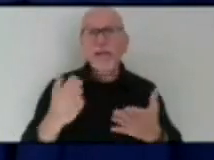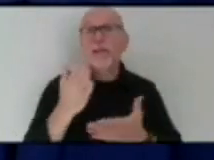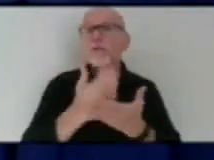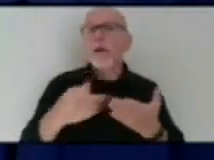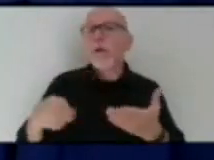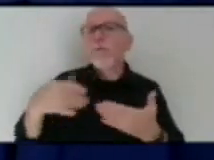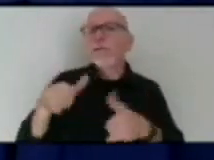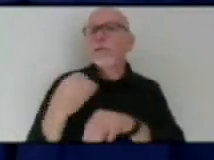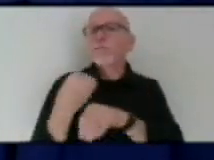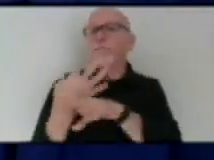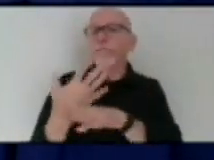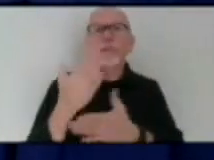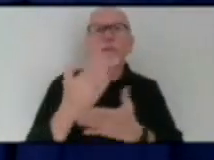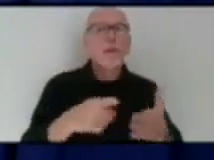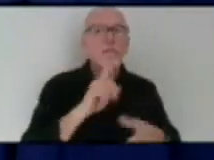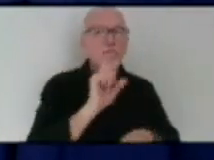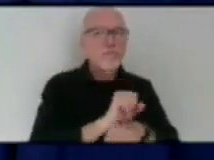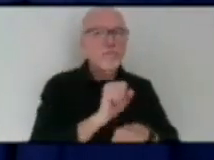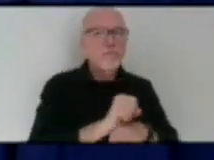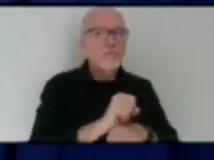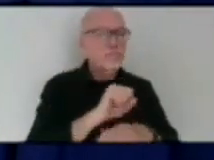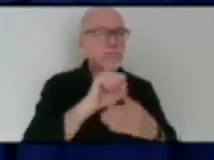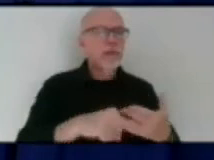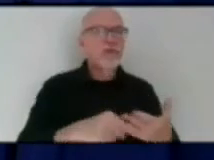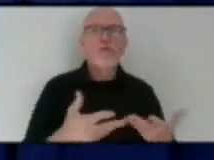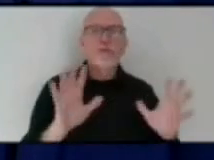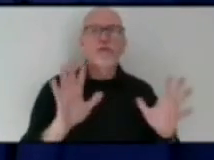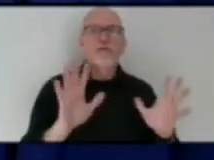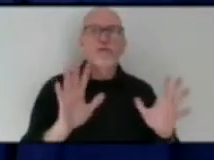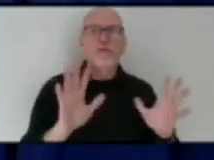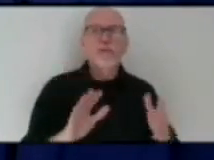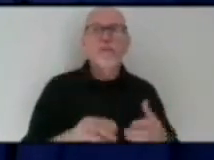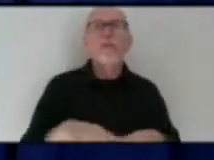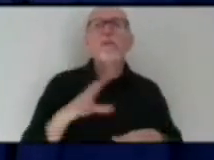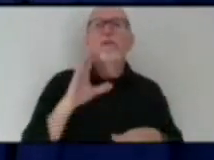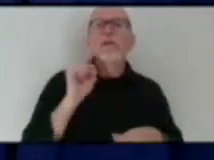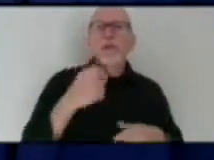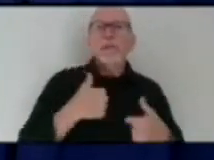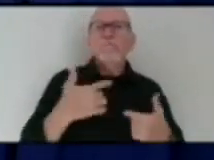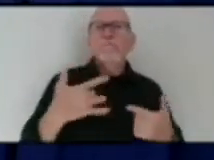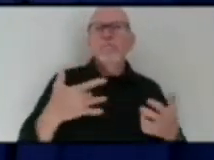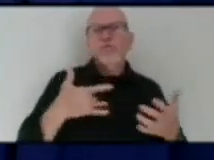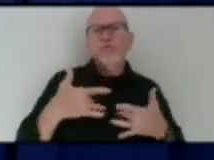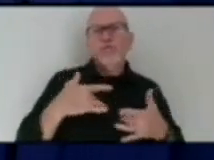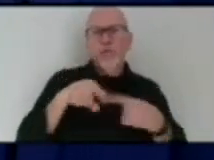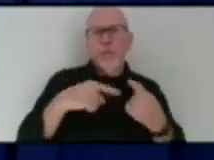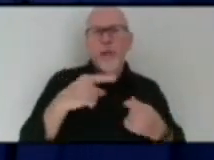may be truly done for the semester. And so I really have concerns about that 20